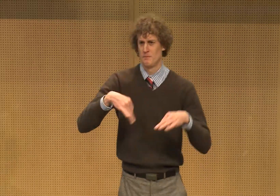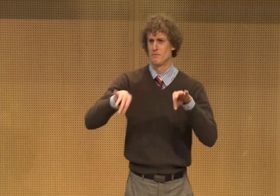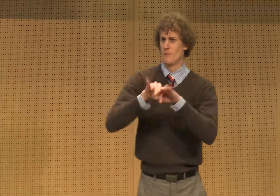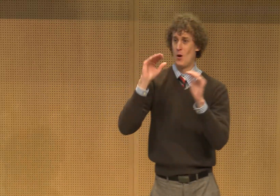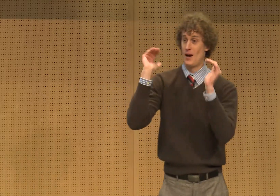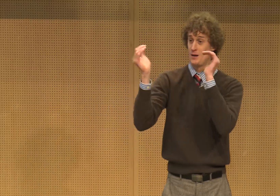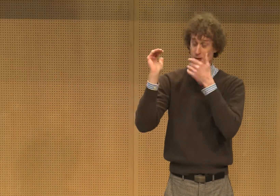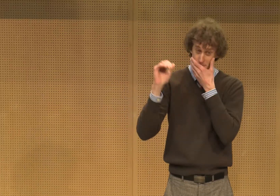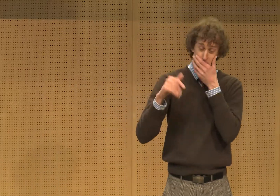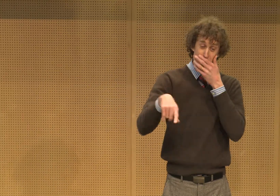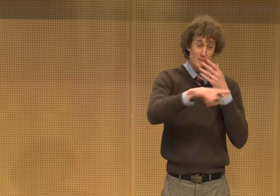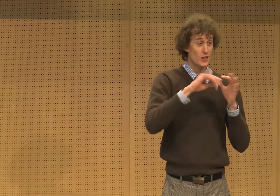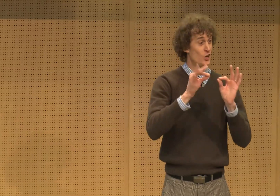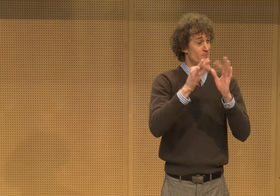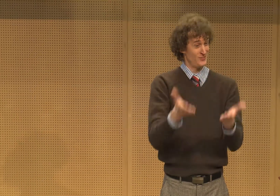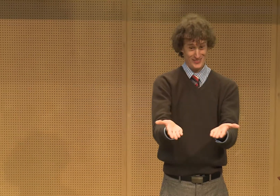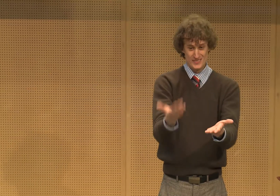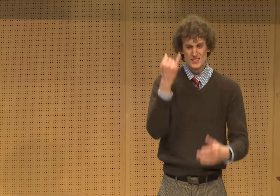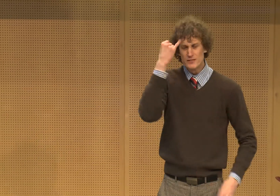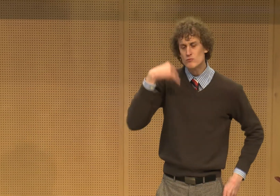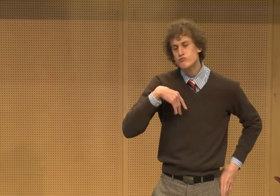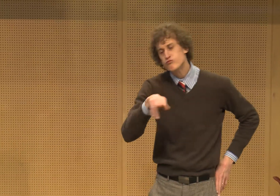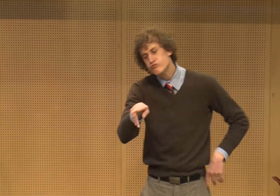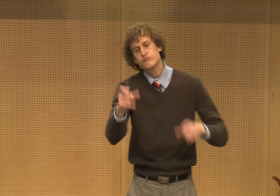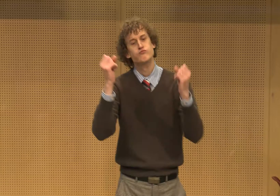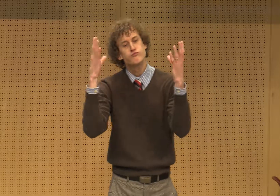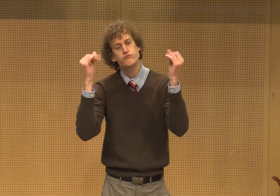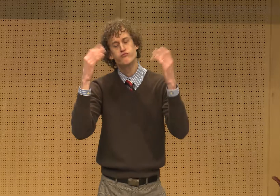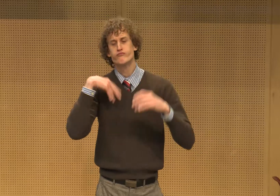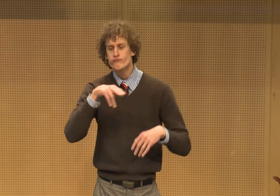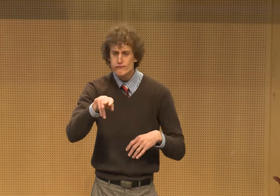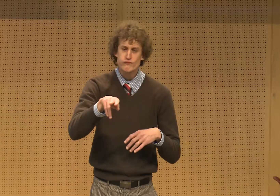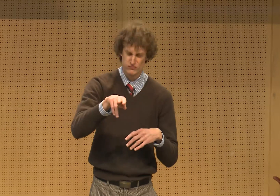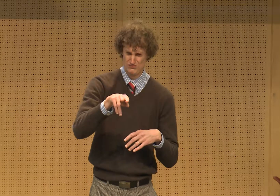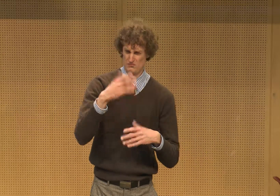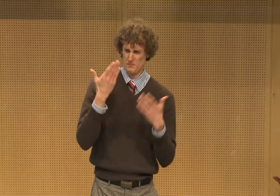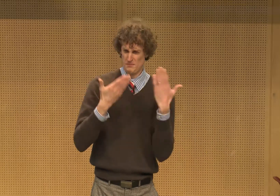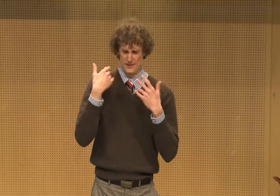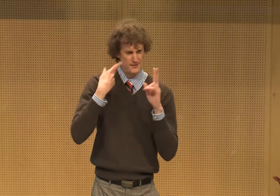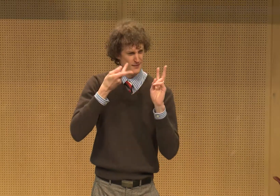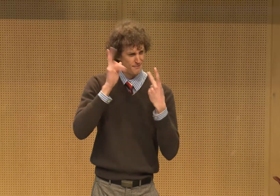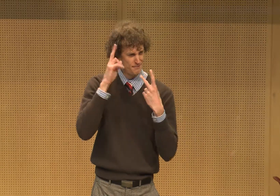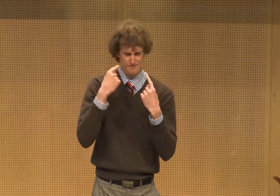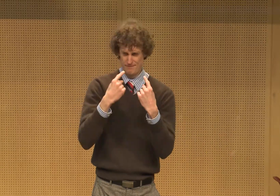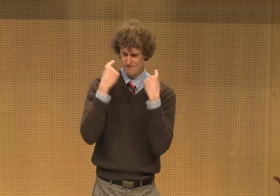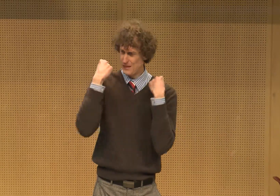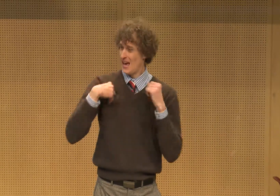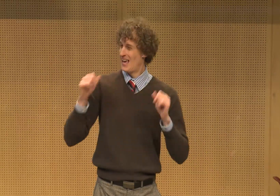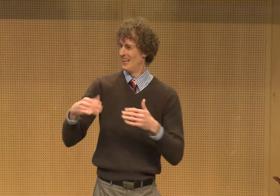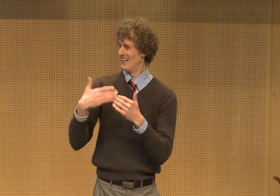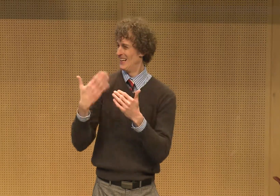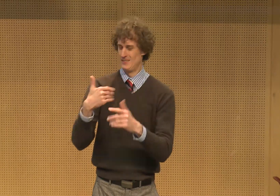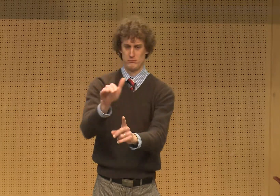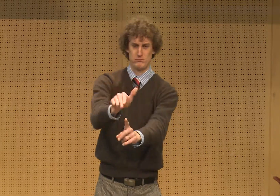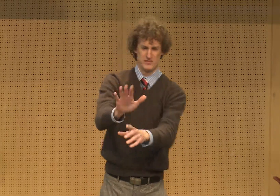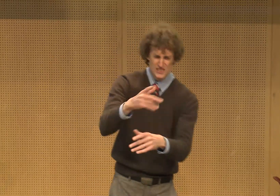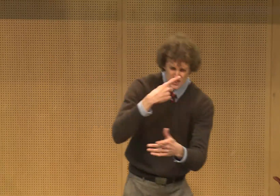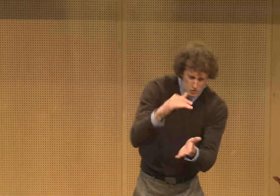whether or not they should trust the captioning that they're seeing. For example, where the interpreter supposes that I'm signing, and I look at them, and maybe they've misunderstood what I've said.